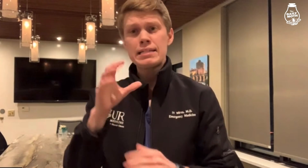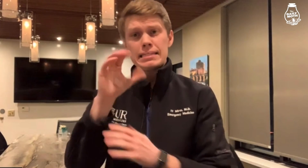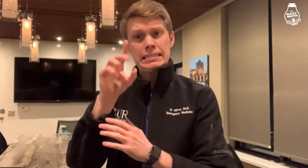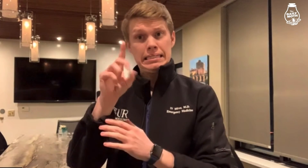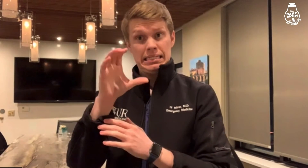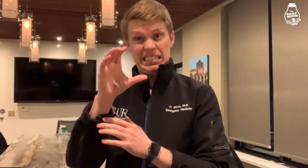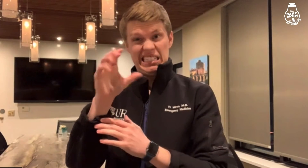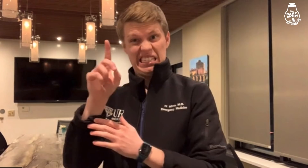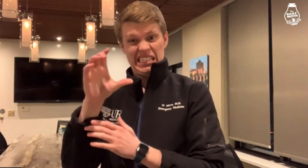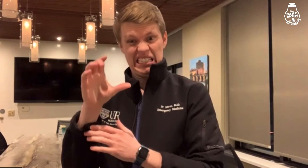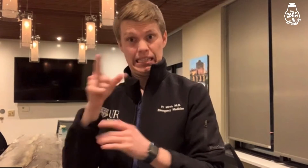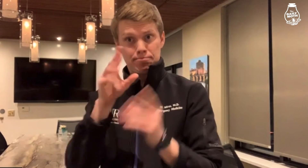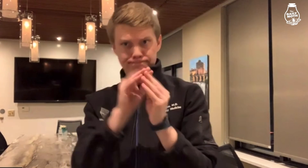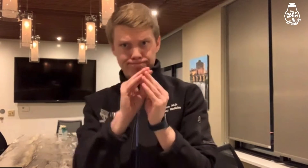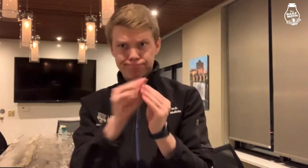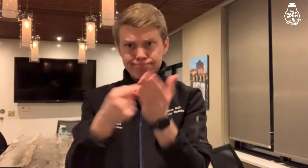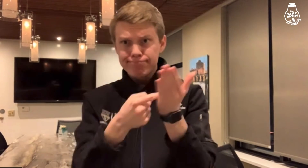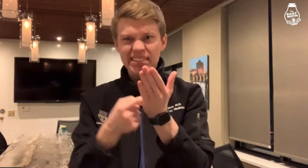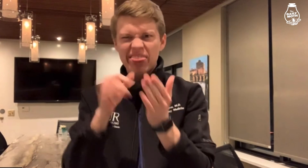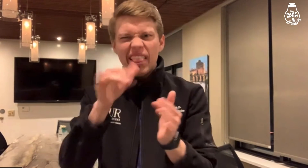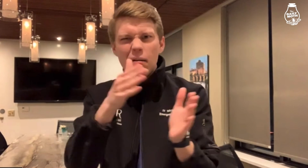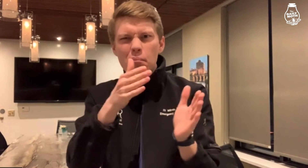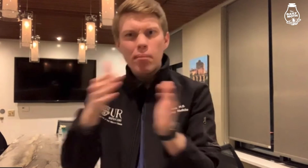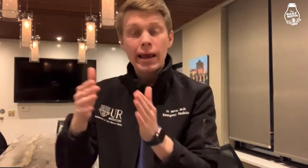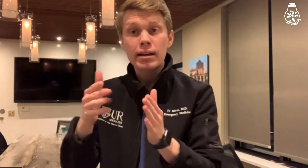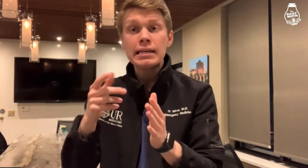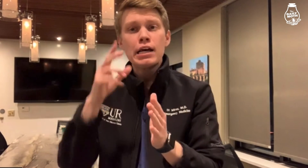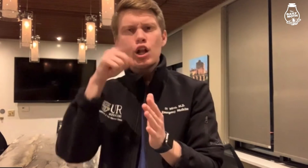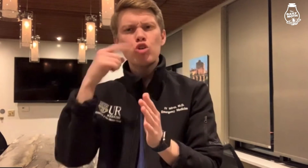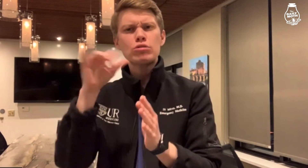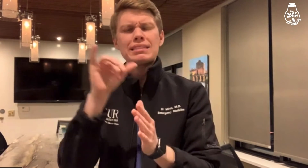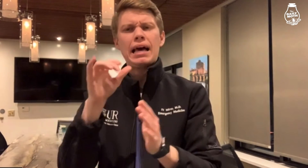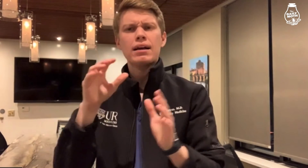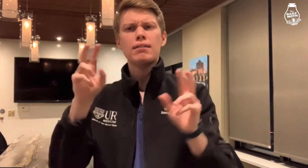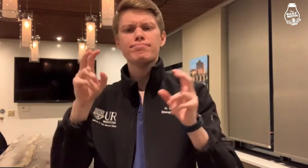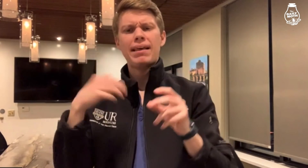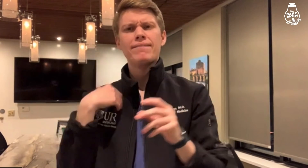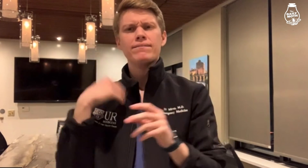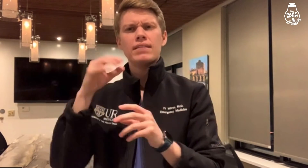The CDC had a meeting to make this plan. What it looks like -